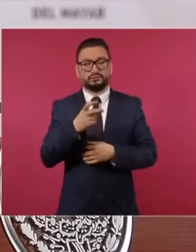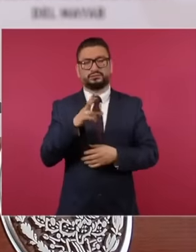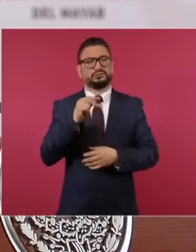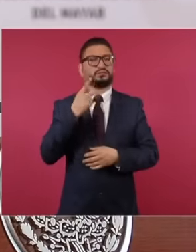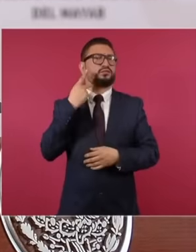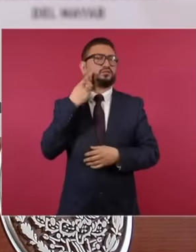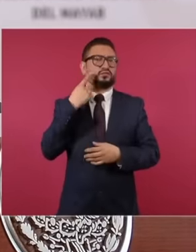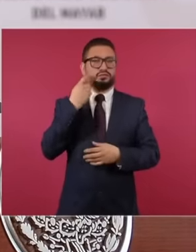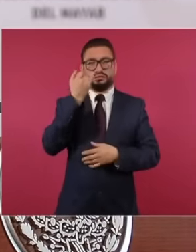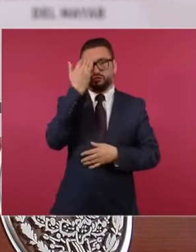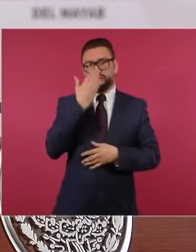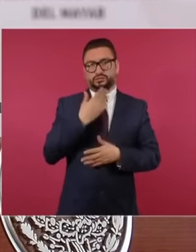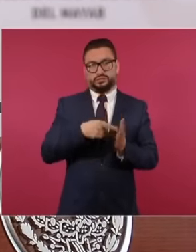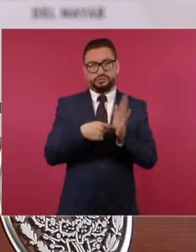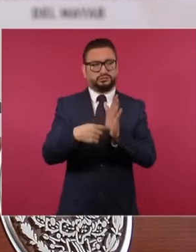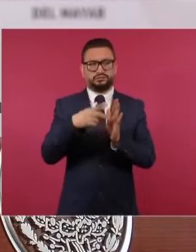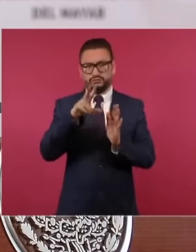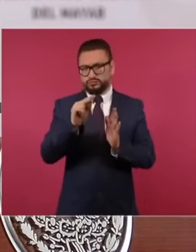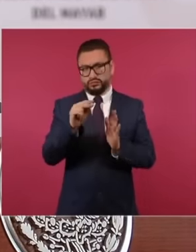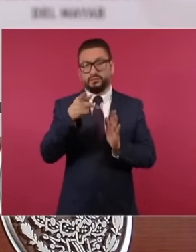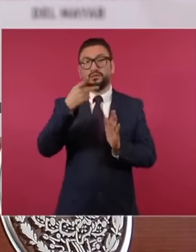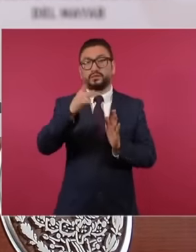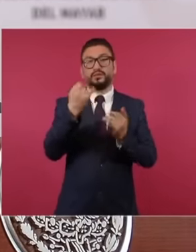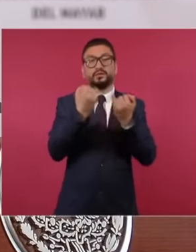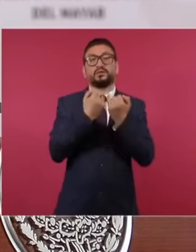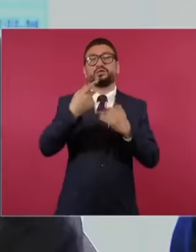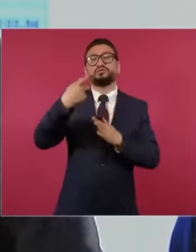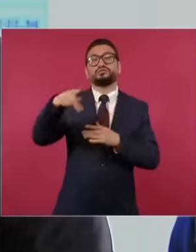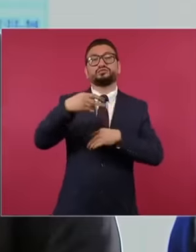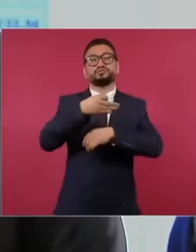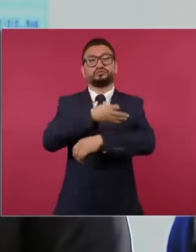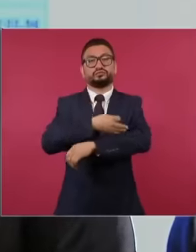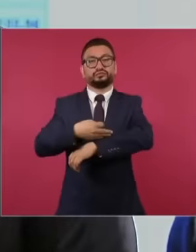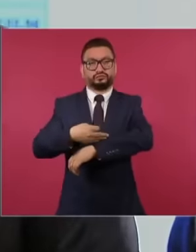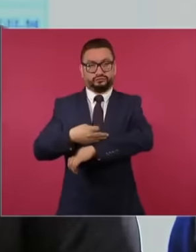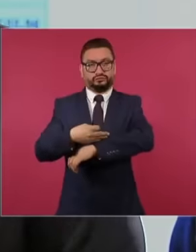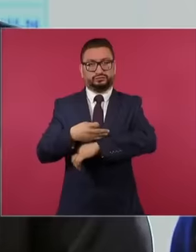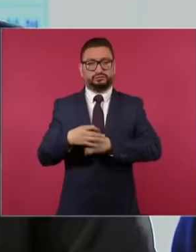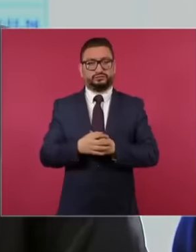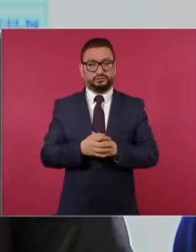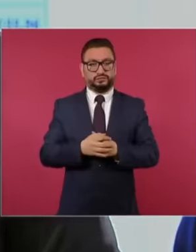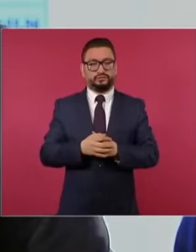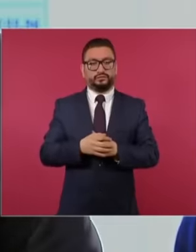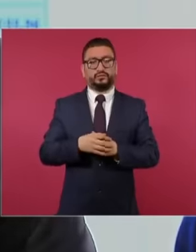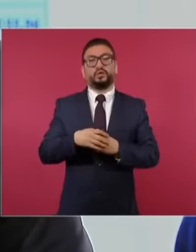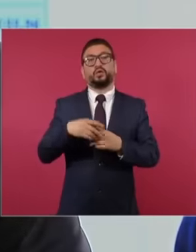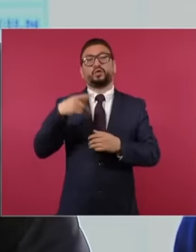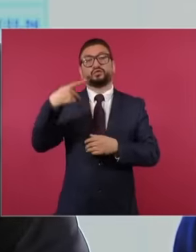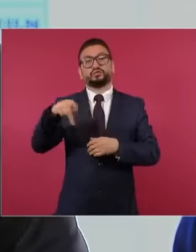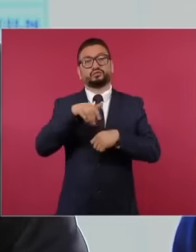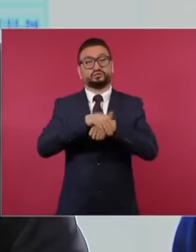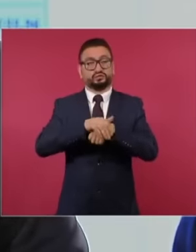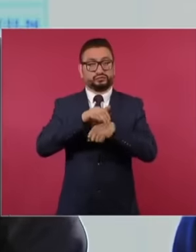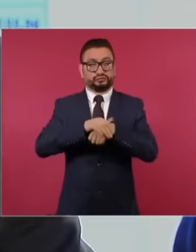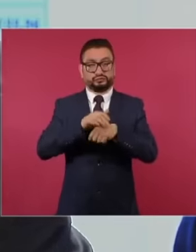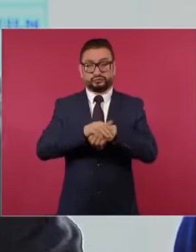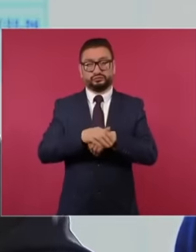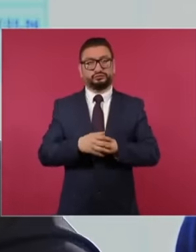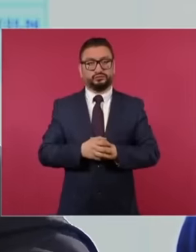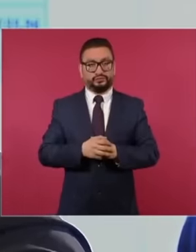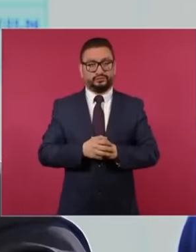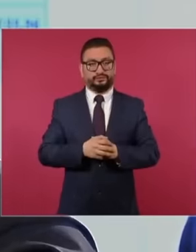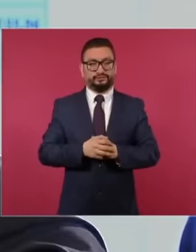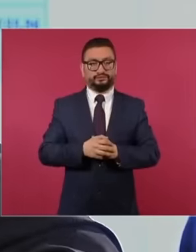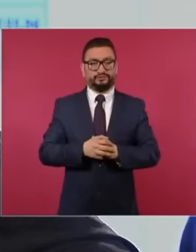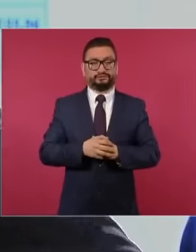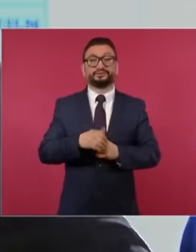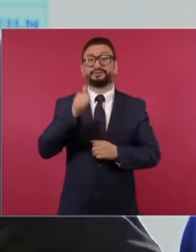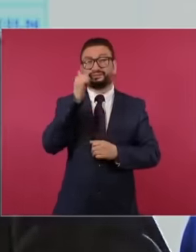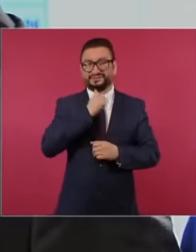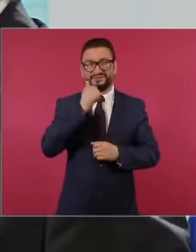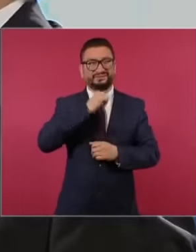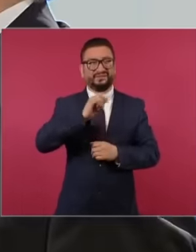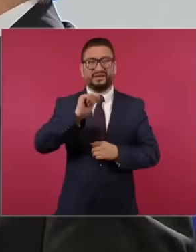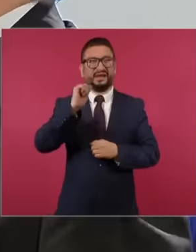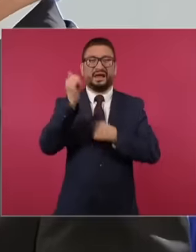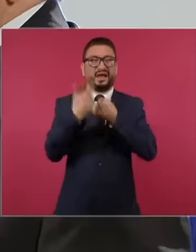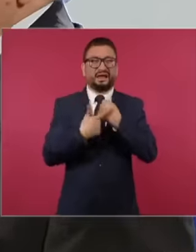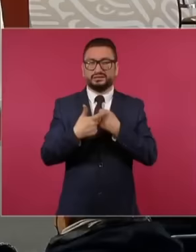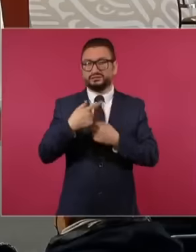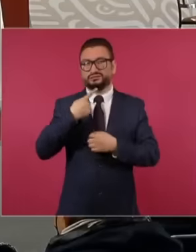exposed people, but also their families and close friends, and whenever they have made complaints